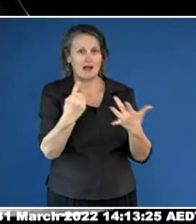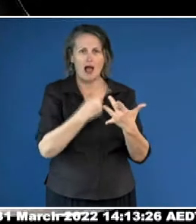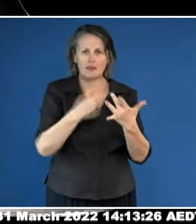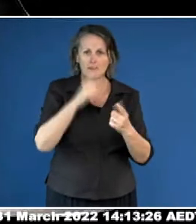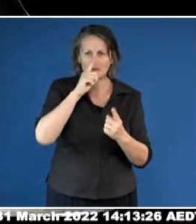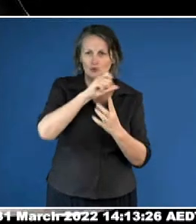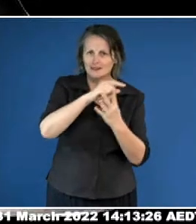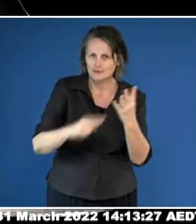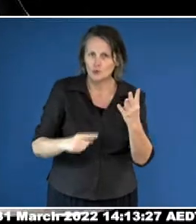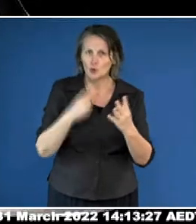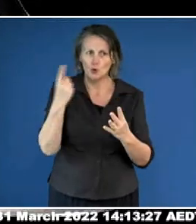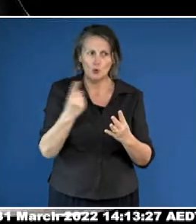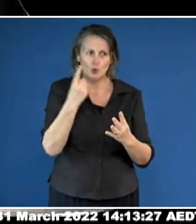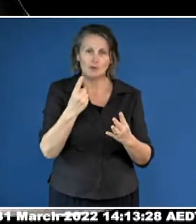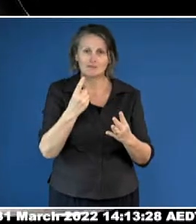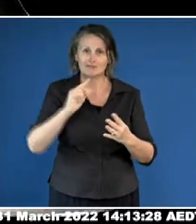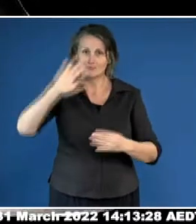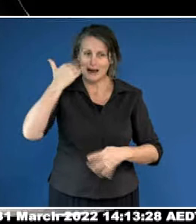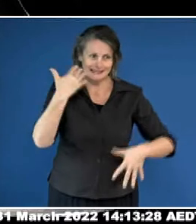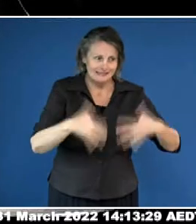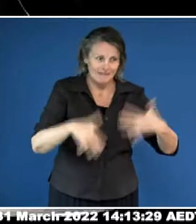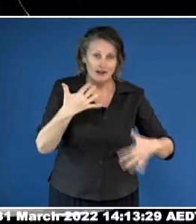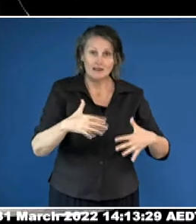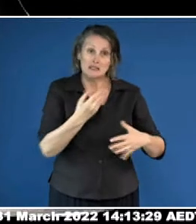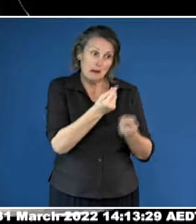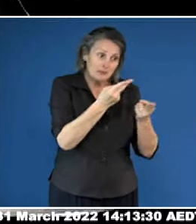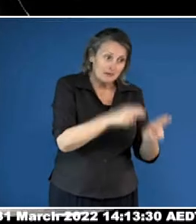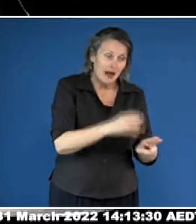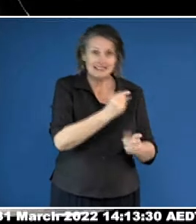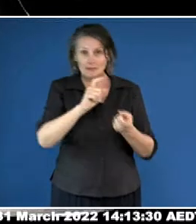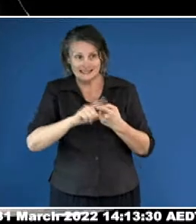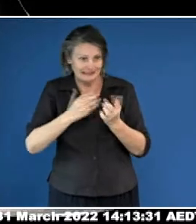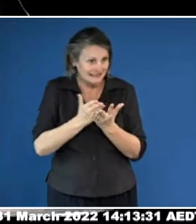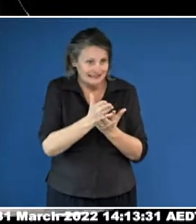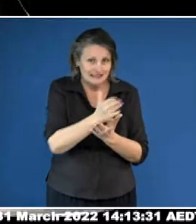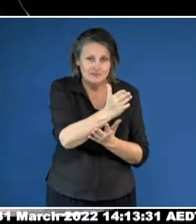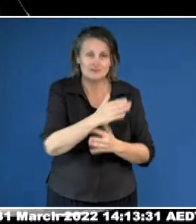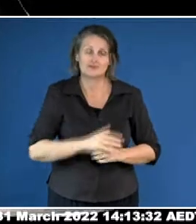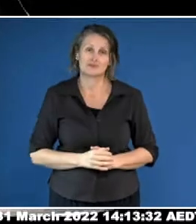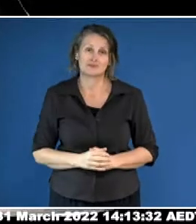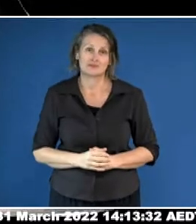with us. MS EASTMAN: Thank you, Mali. Condolences for your loss.